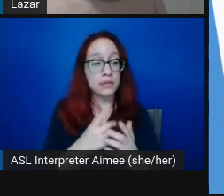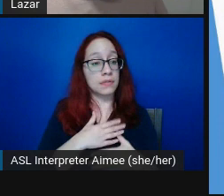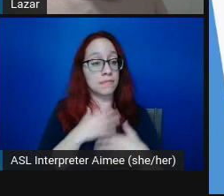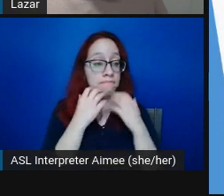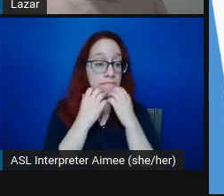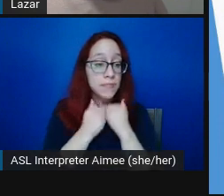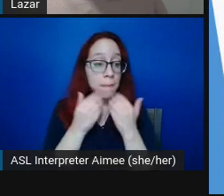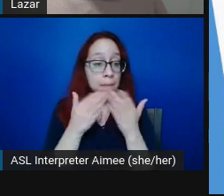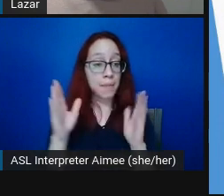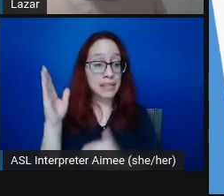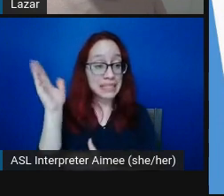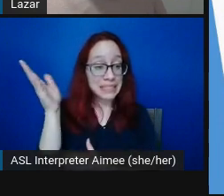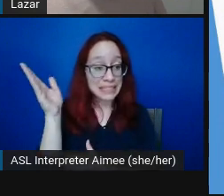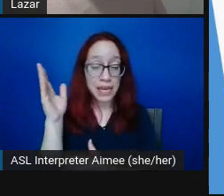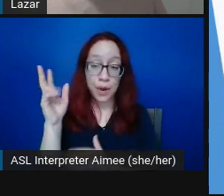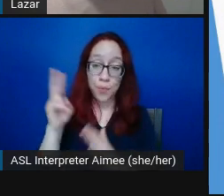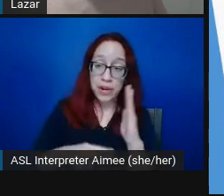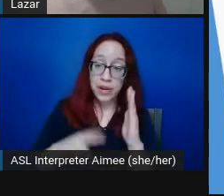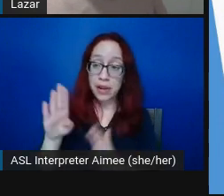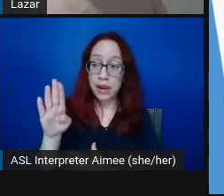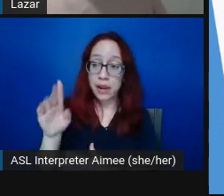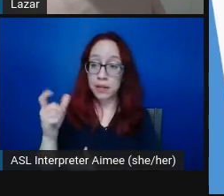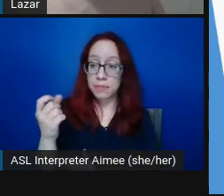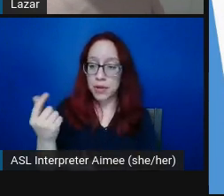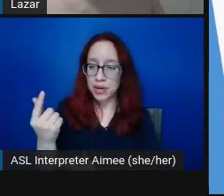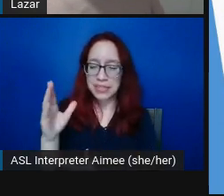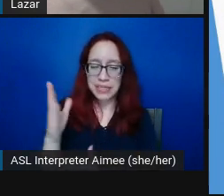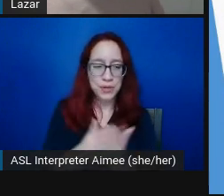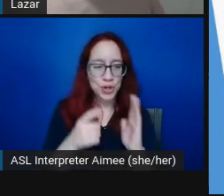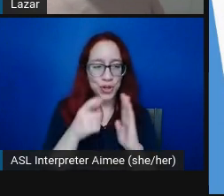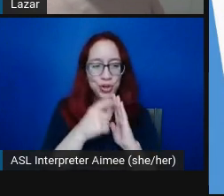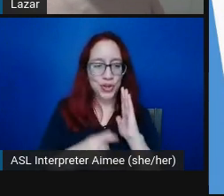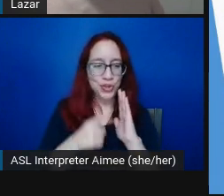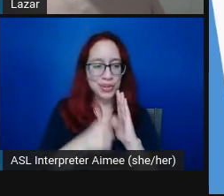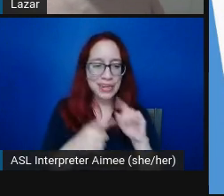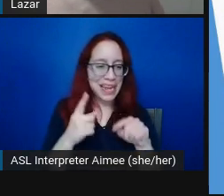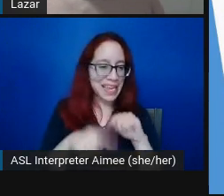and I'm reading a blog and some of their articles are not accessible